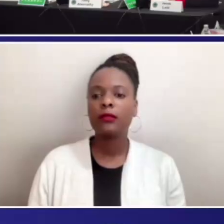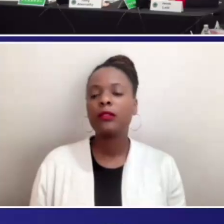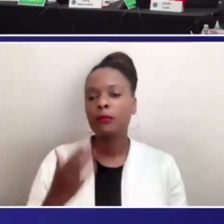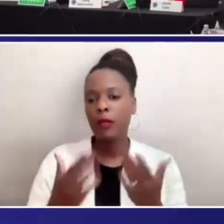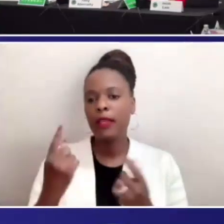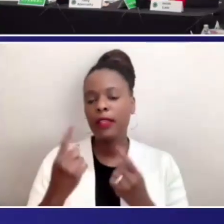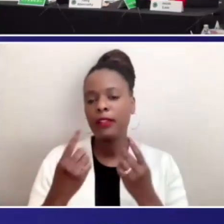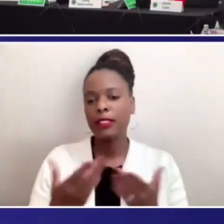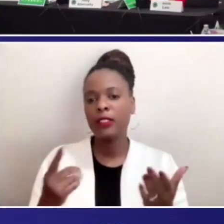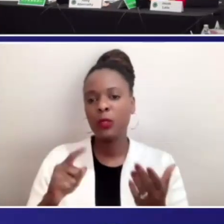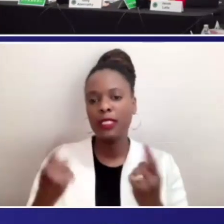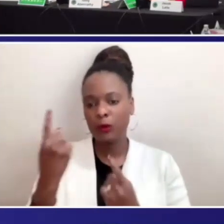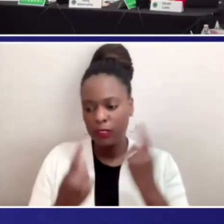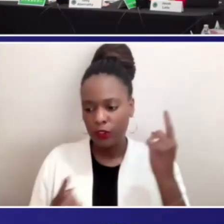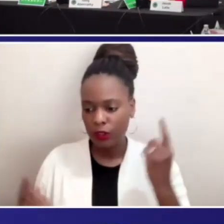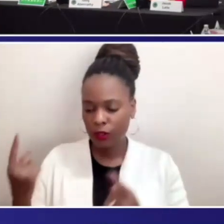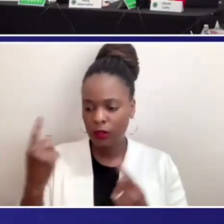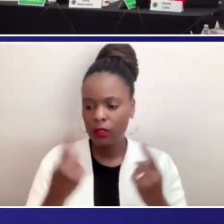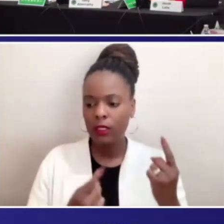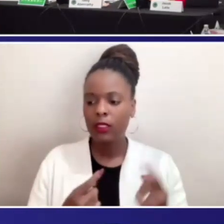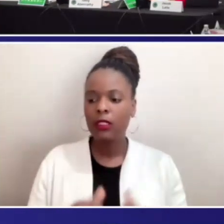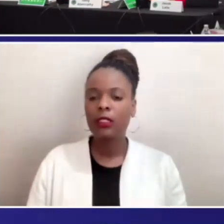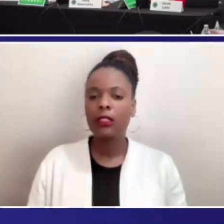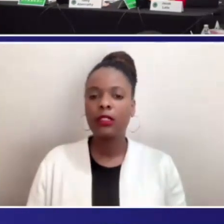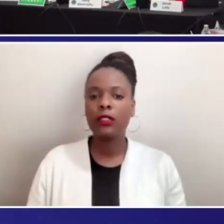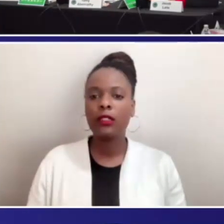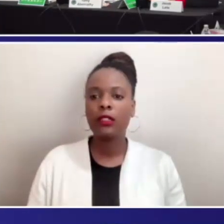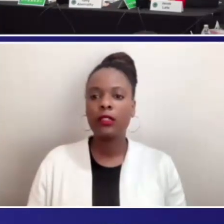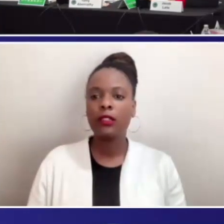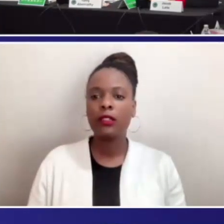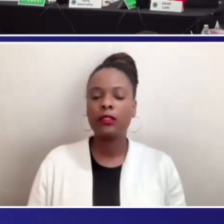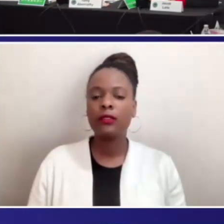So that would be probably -- and quite a bit of it actually.